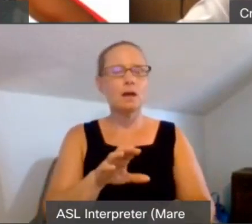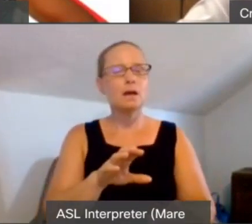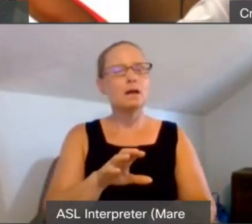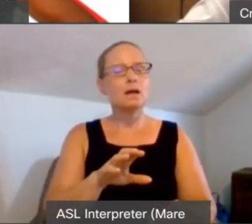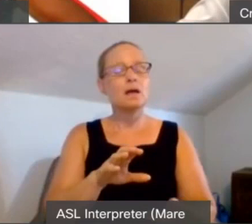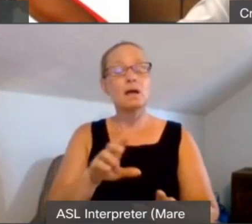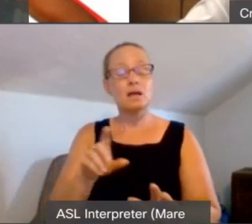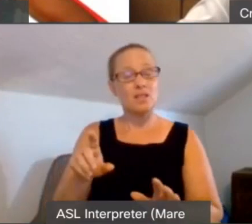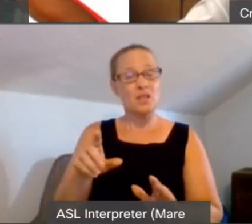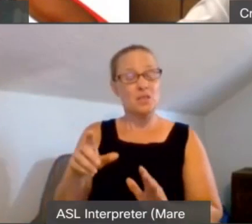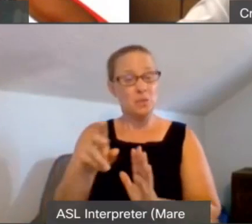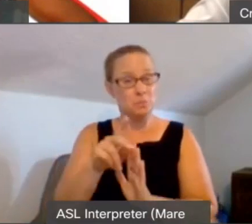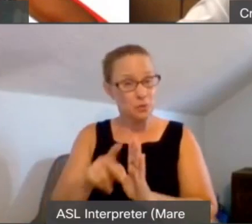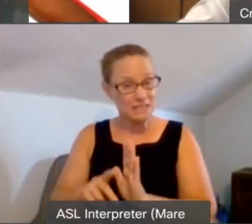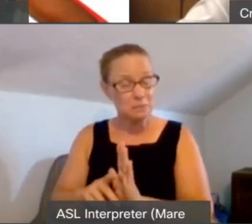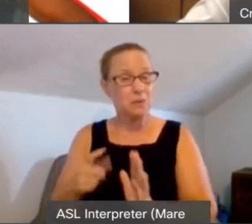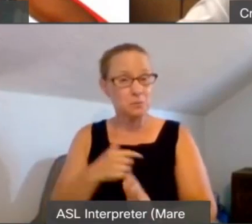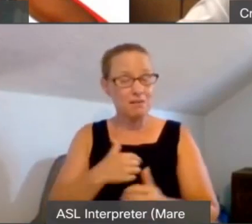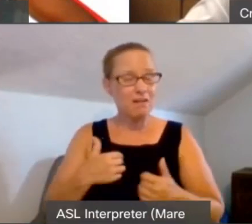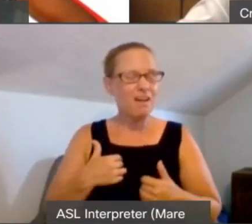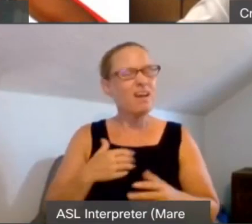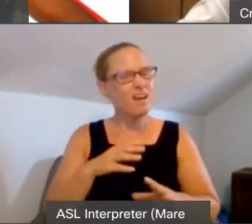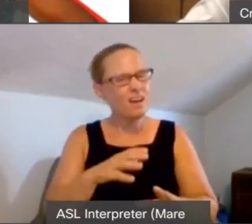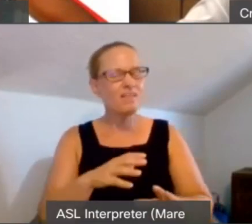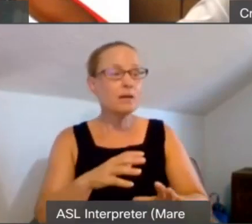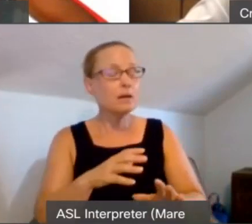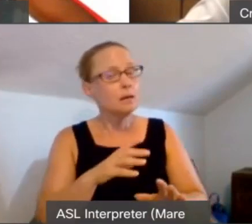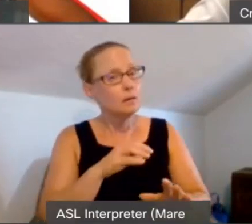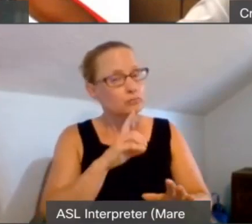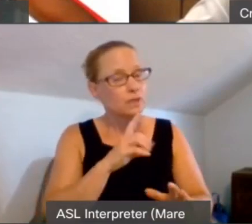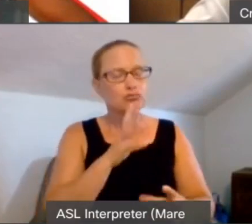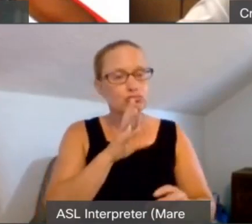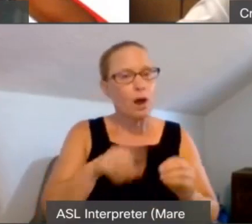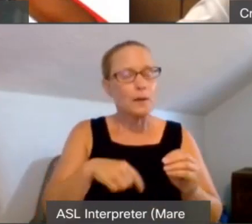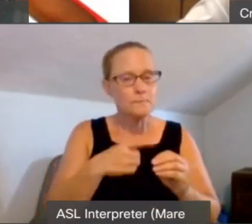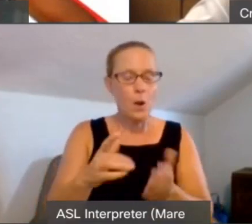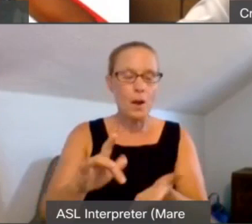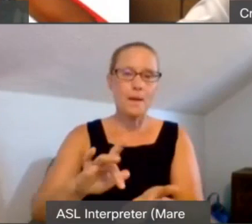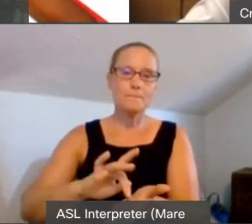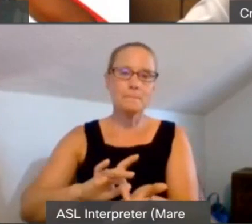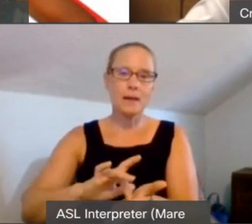'cause they talk about lawfully prescribed medications. And since marijuana cannot be lawfully prescribed,